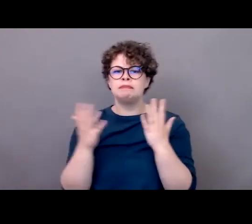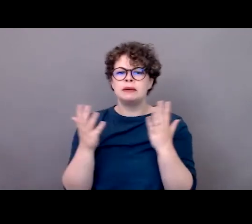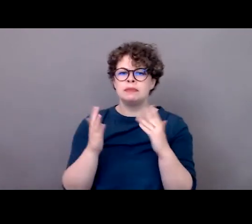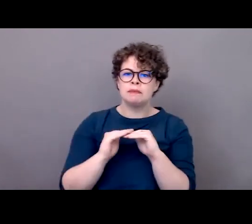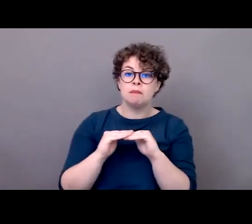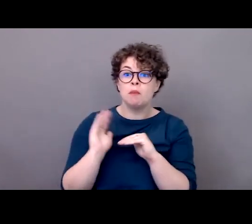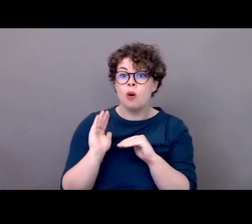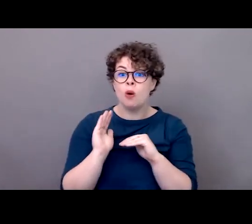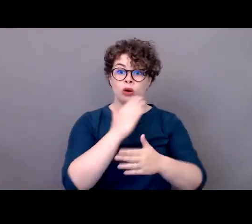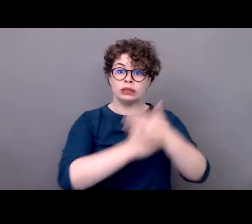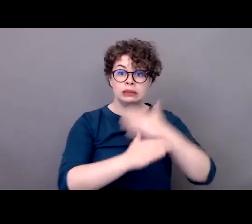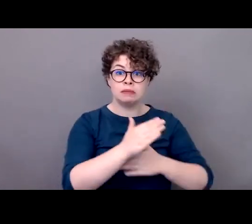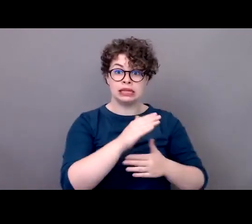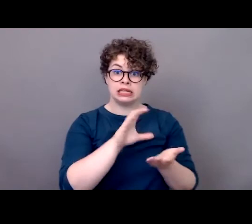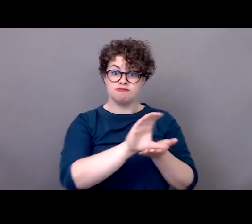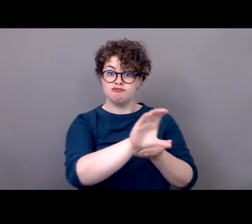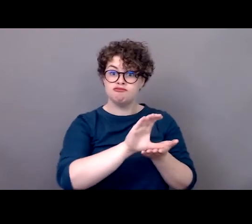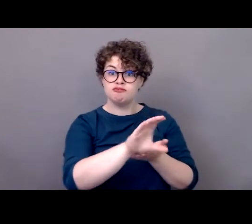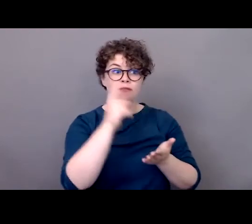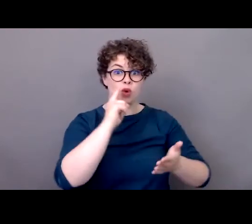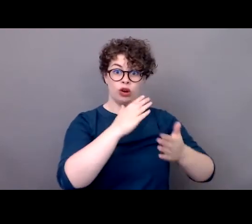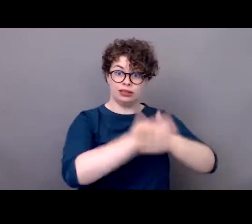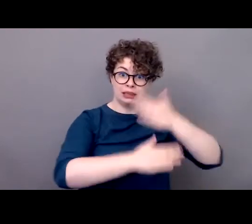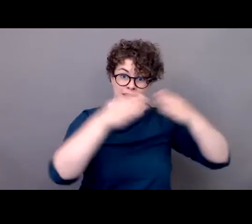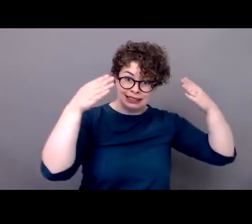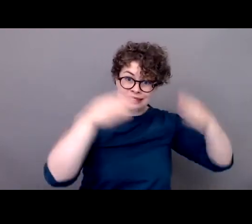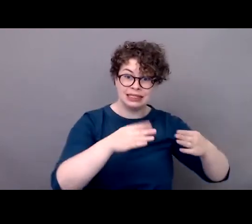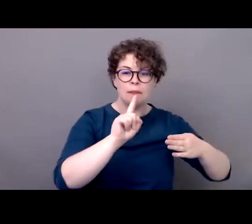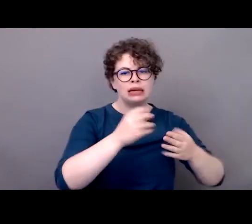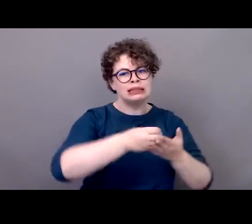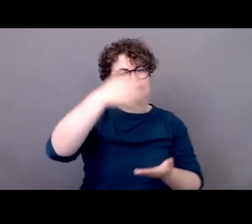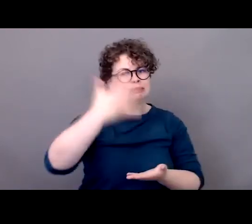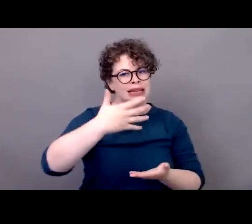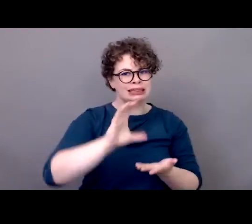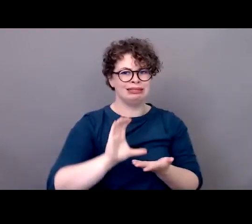but it is more expensive. These are what kind of opportunities there are. But also, the relevance